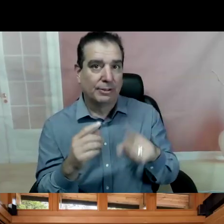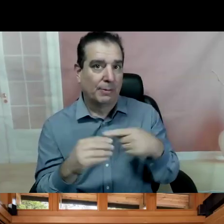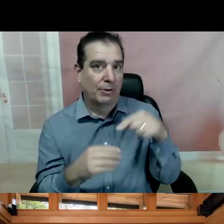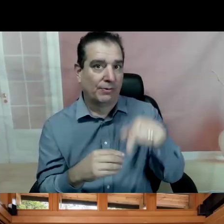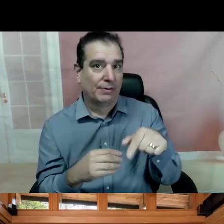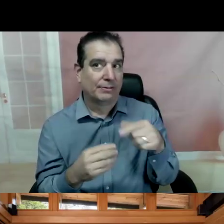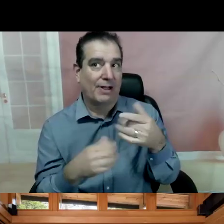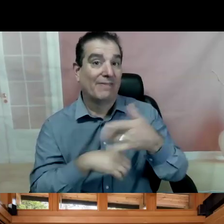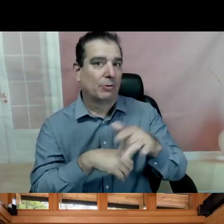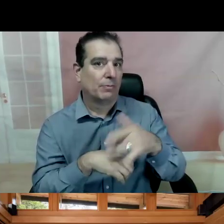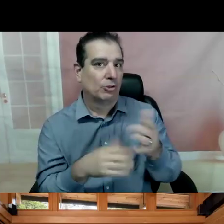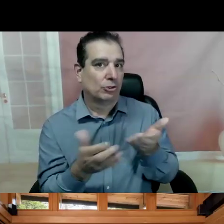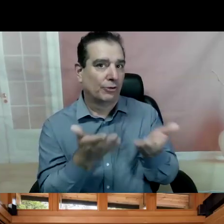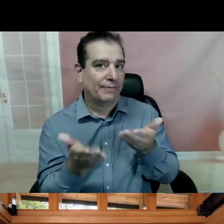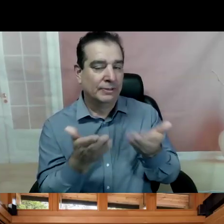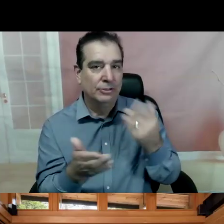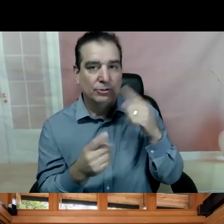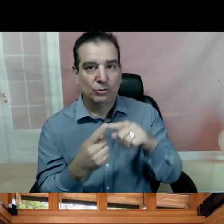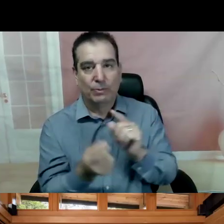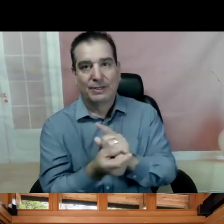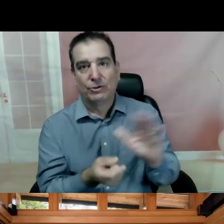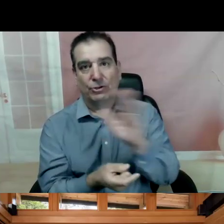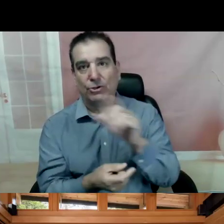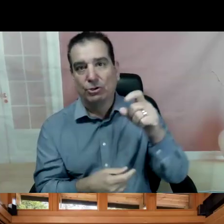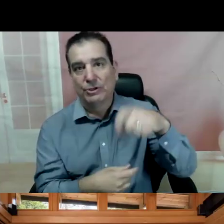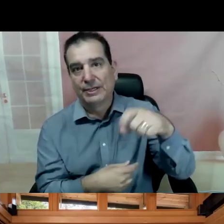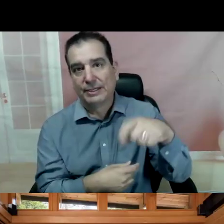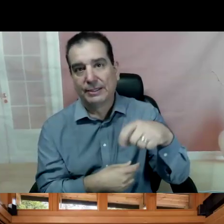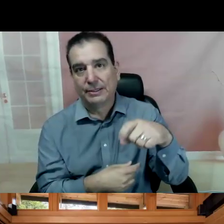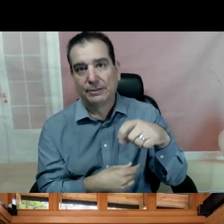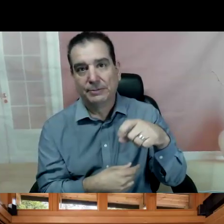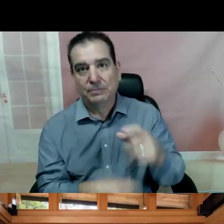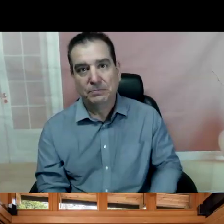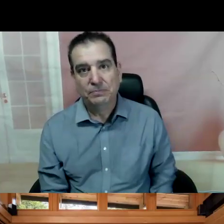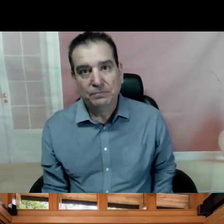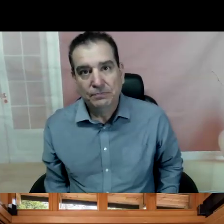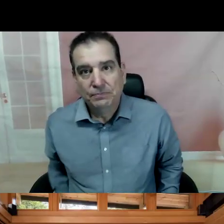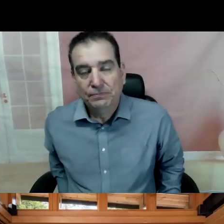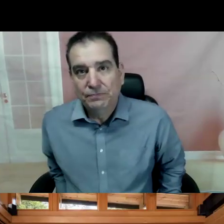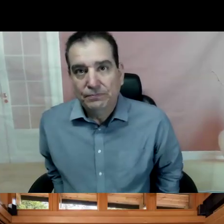and trying to make sure that we educate people when you have solutions to figure out, you know,